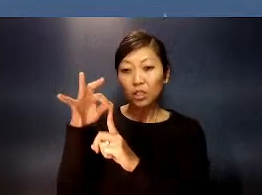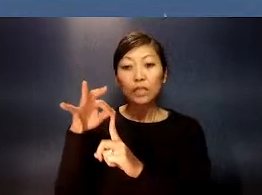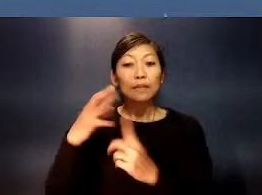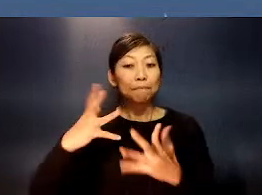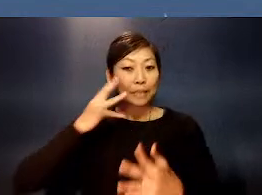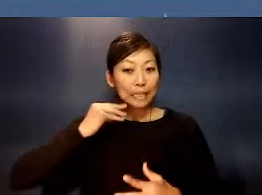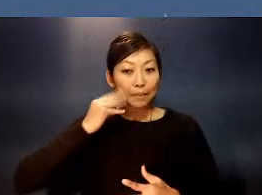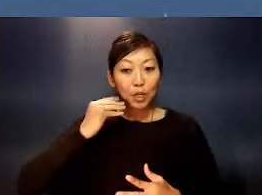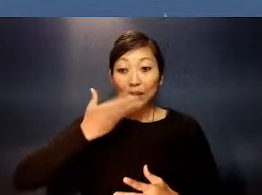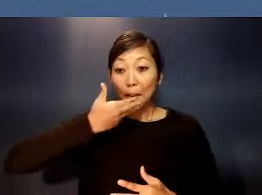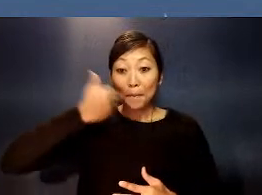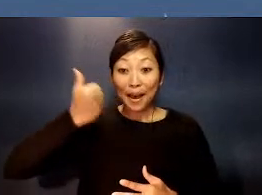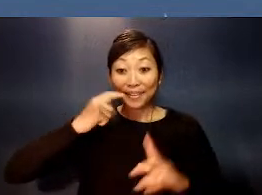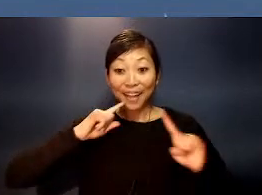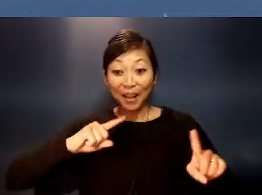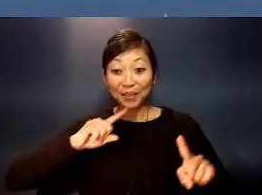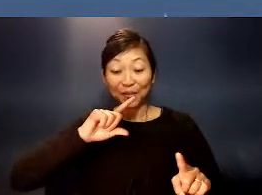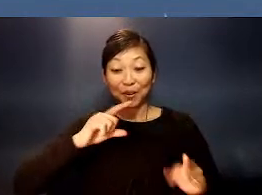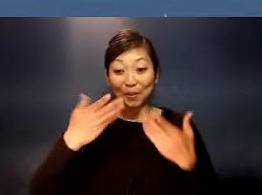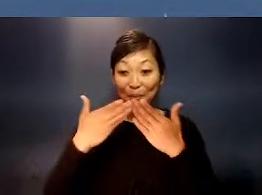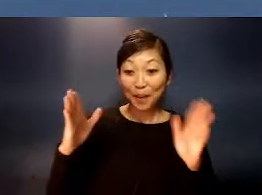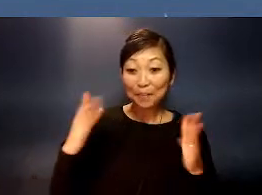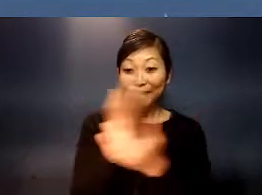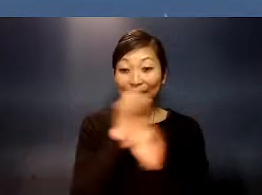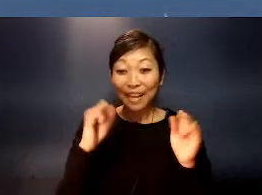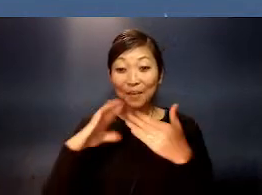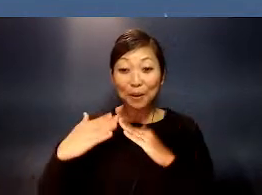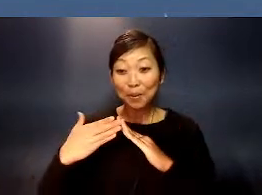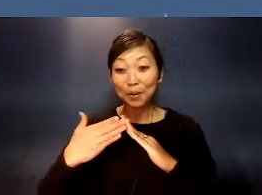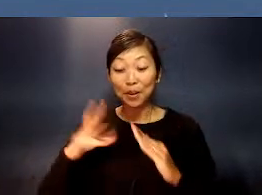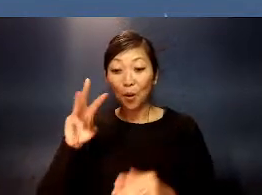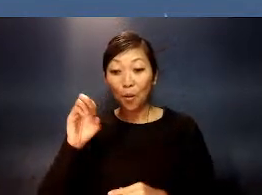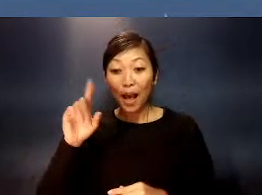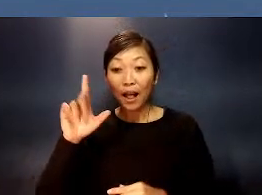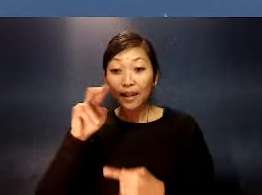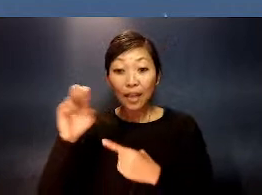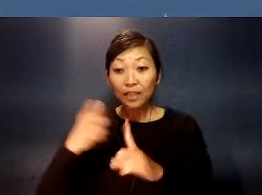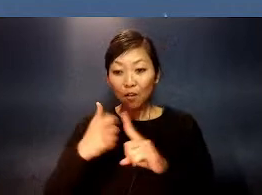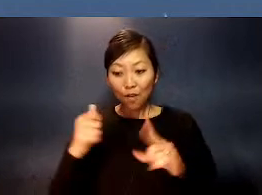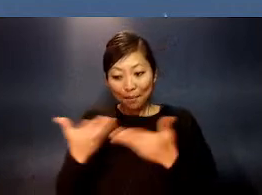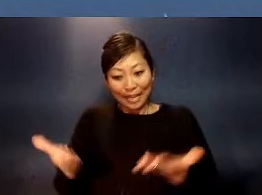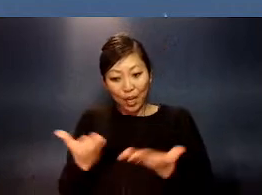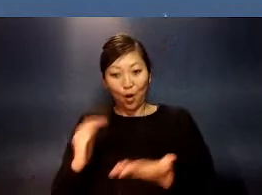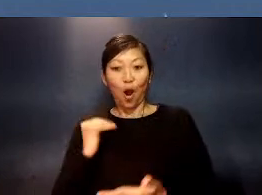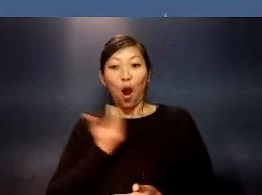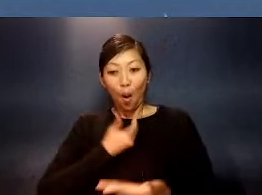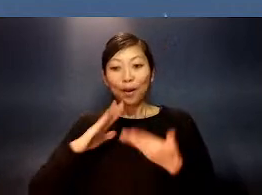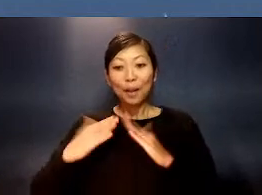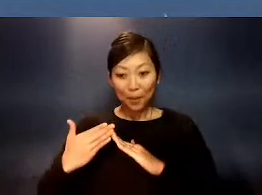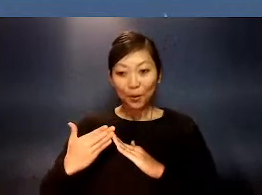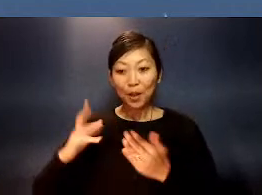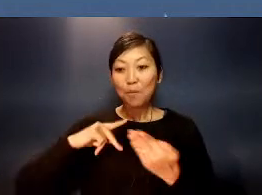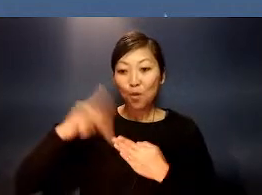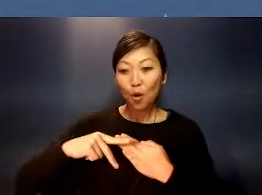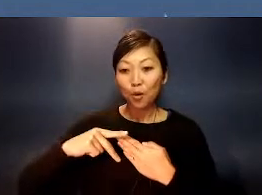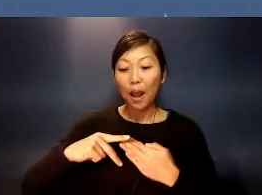FOR THOSE KINDS OF COMMUNITY BASED EVIDENCE BASED STRATEGIES THAT WE KNOW MAKE OUR COMMUNITIES SAFER. [ALARM] ≫ COUNCIL PRESIDENT THANK YOU.